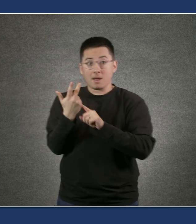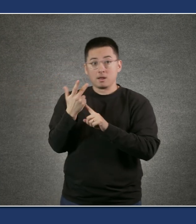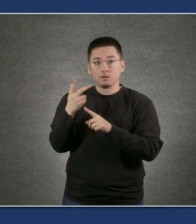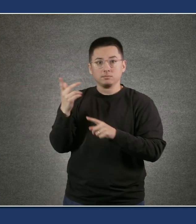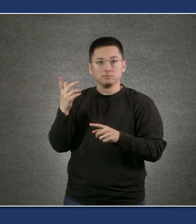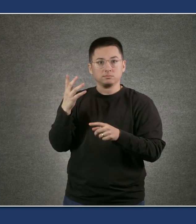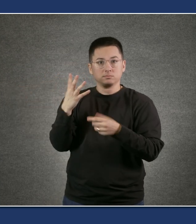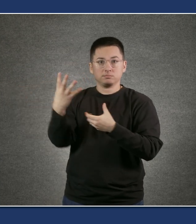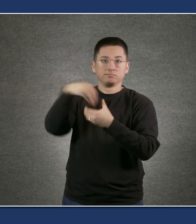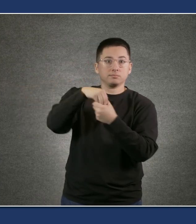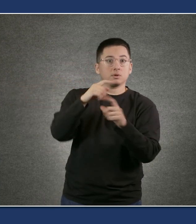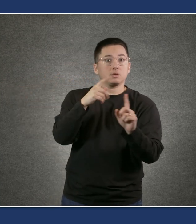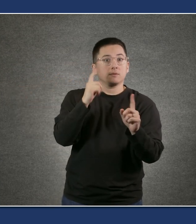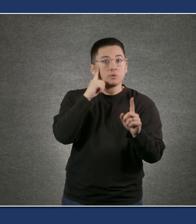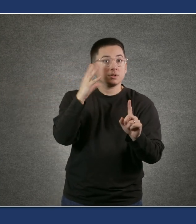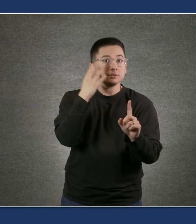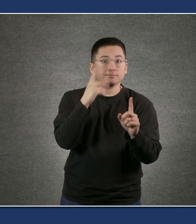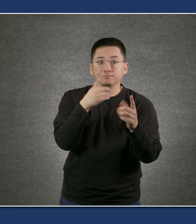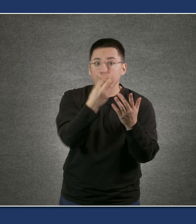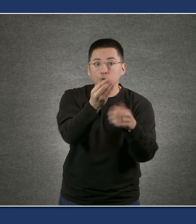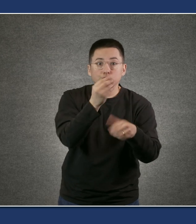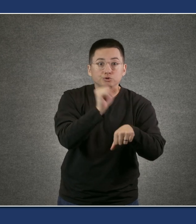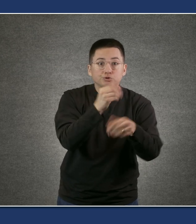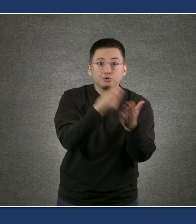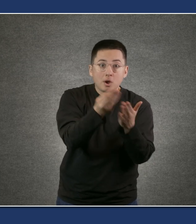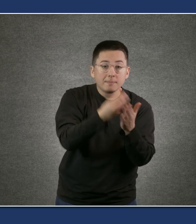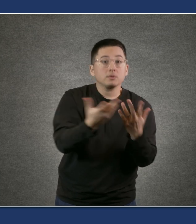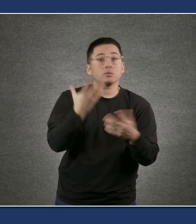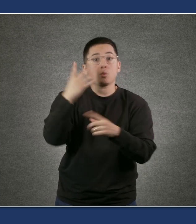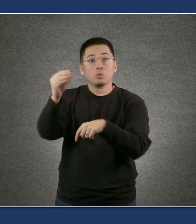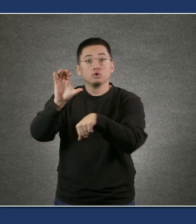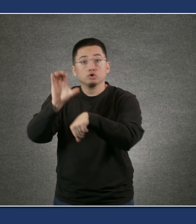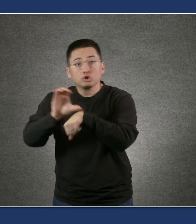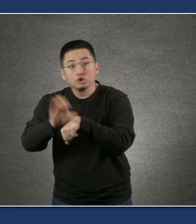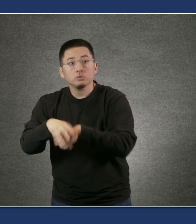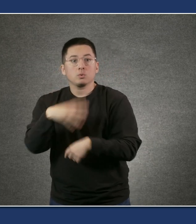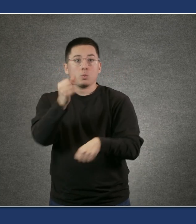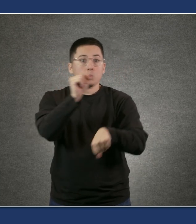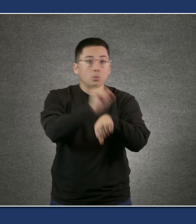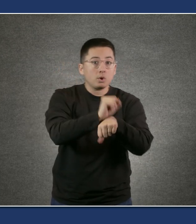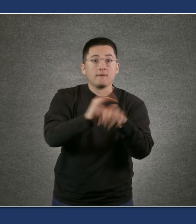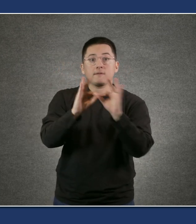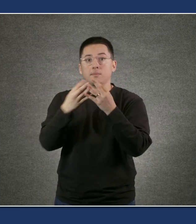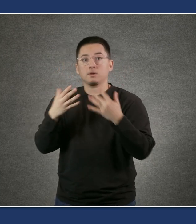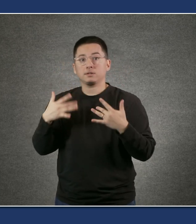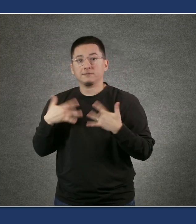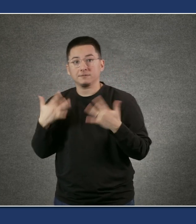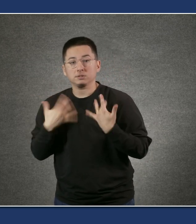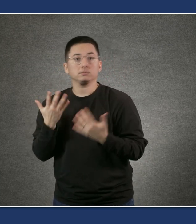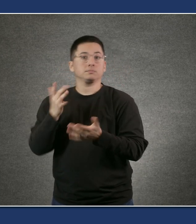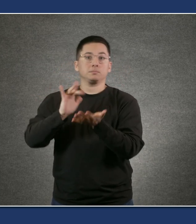event, or medical appointment. Not only that, this important change would thereby simultaneously relieve